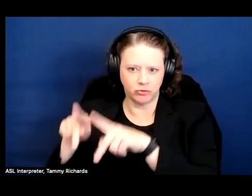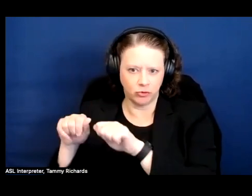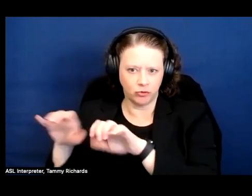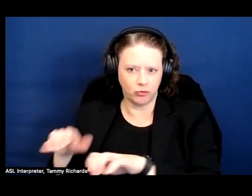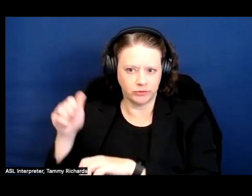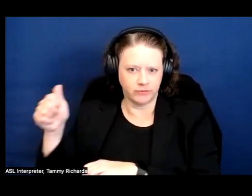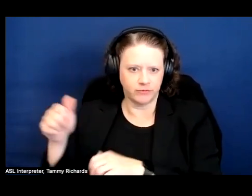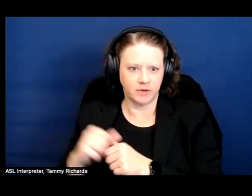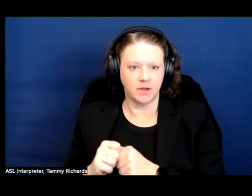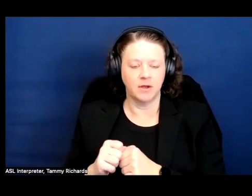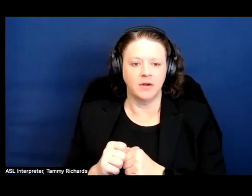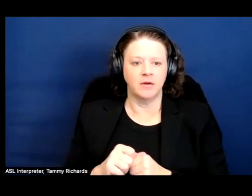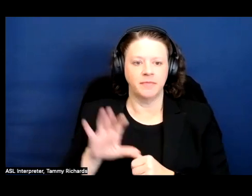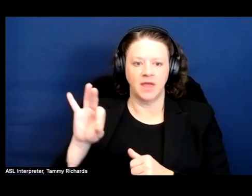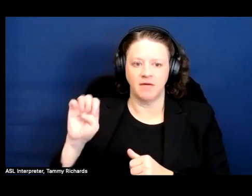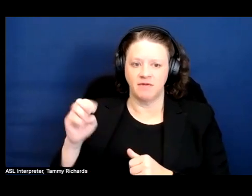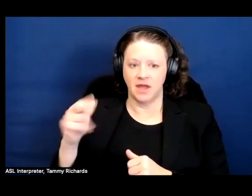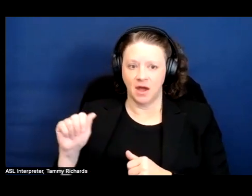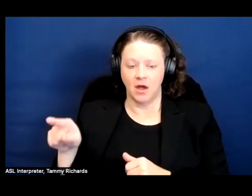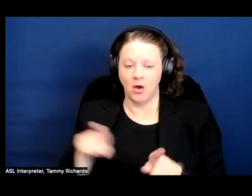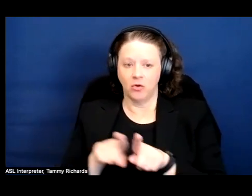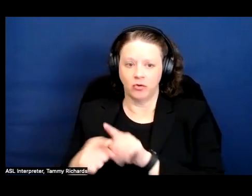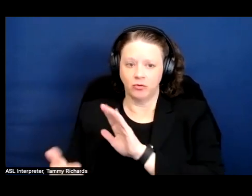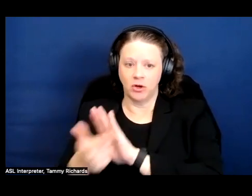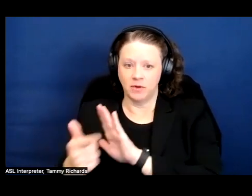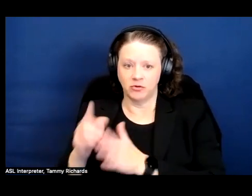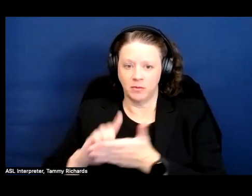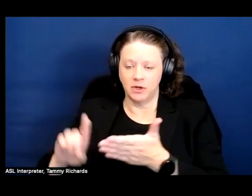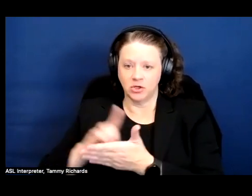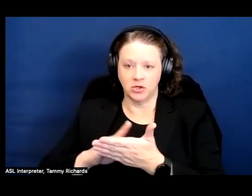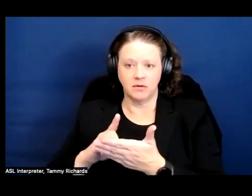And it expands what the prior definition of source of income was.